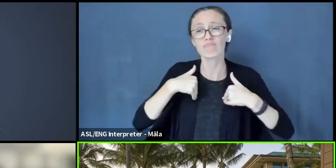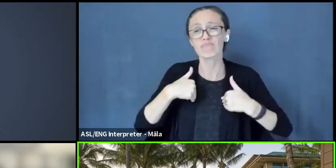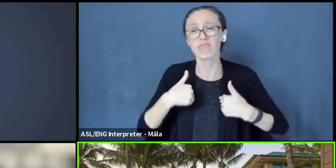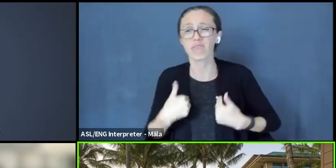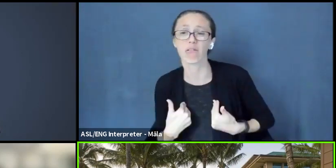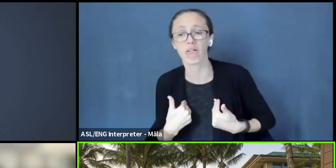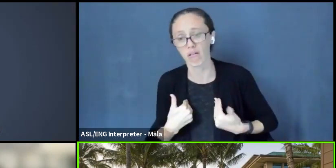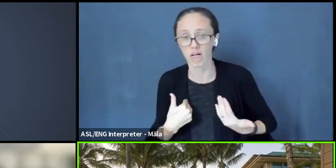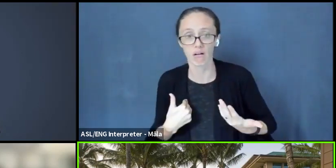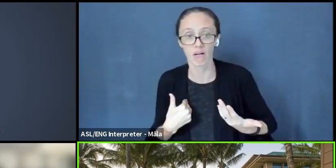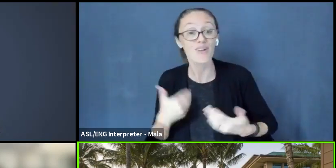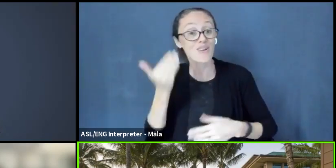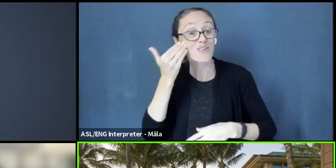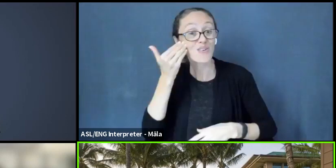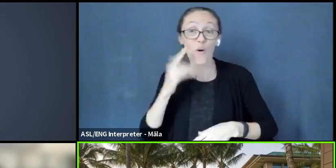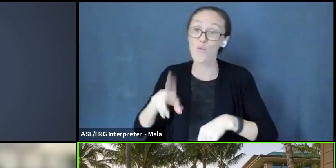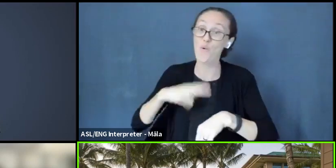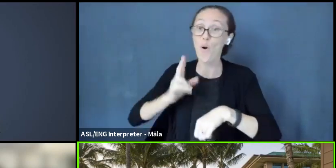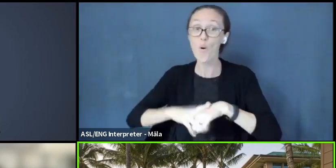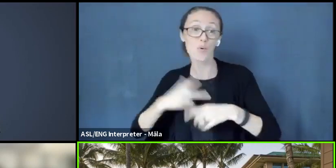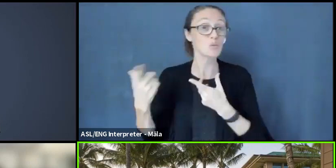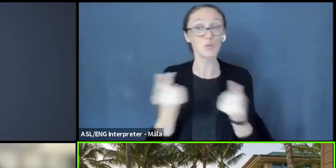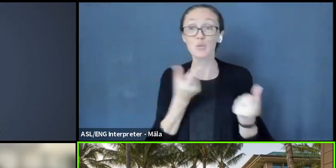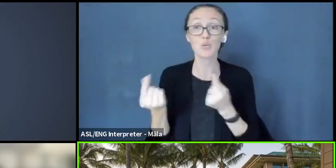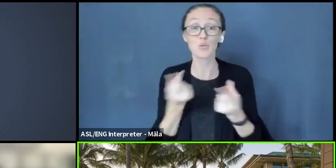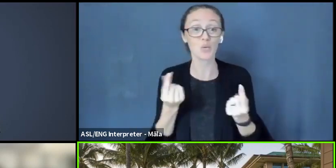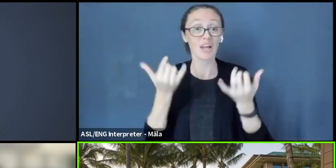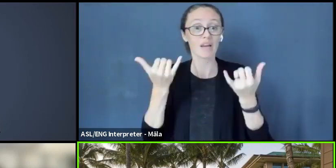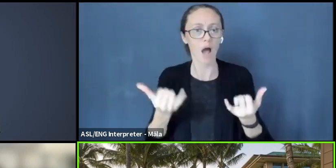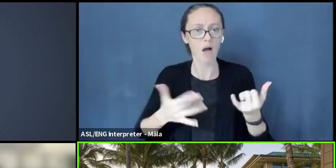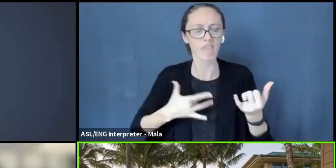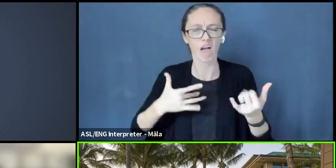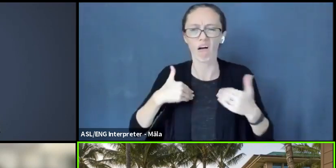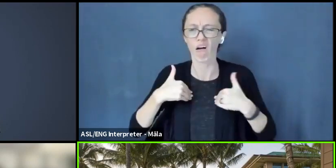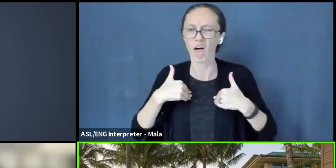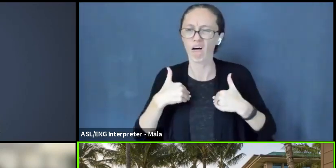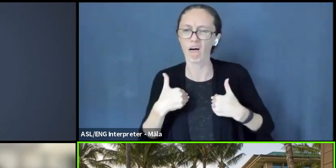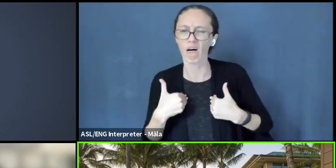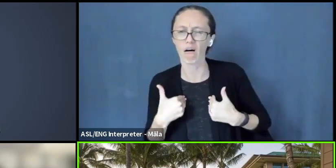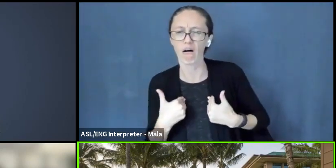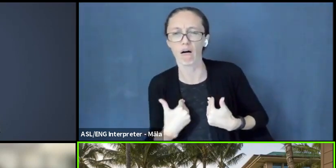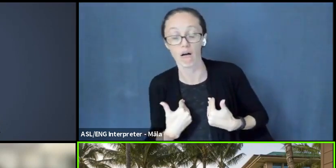what they were normally doing, and that fatigue can last for months.